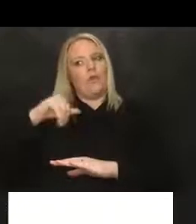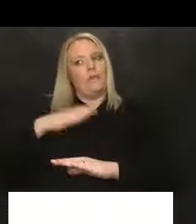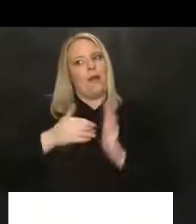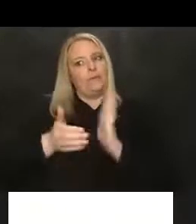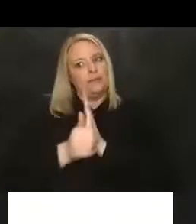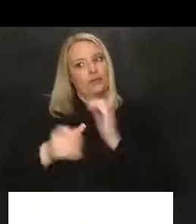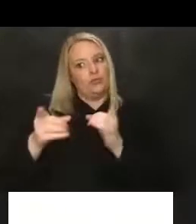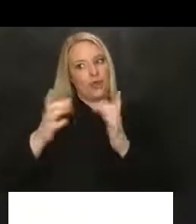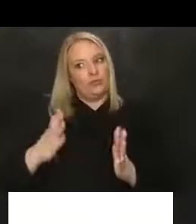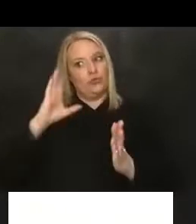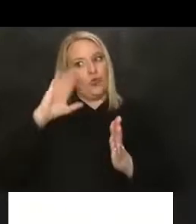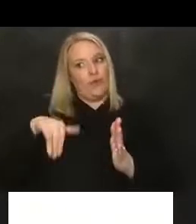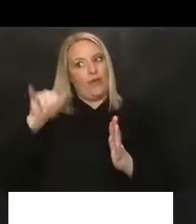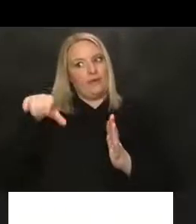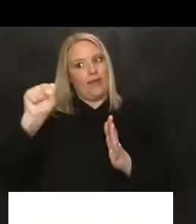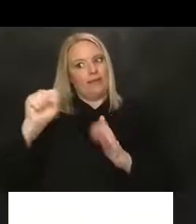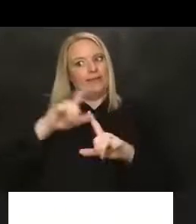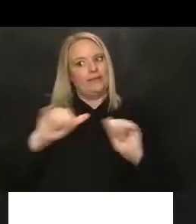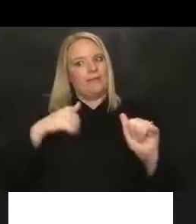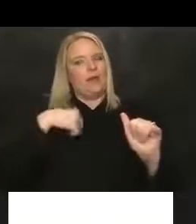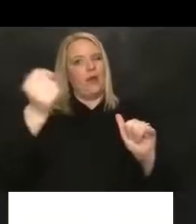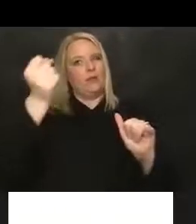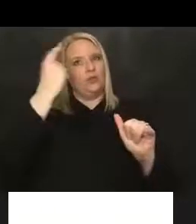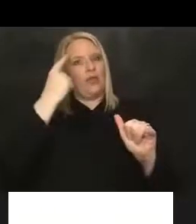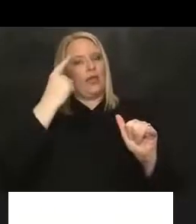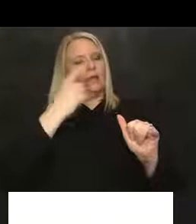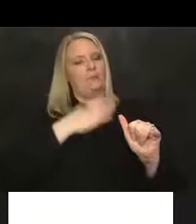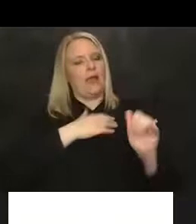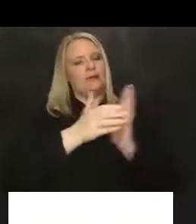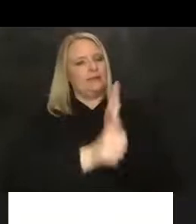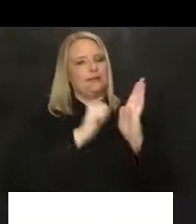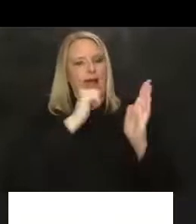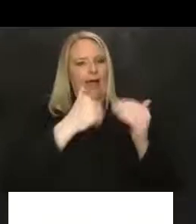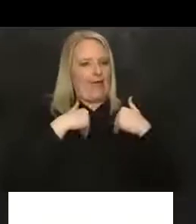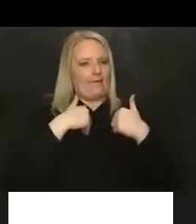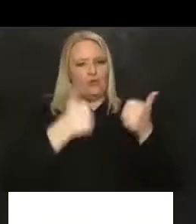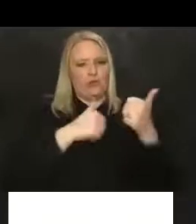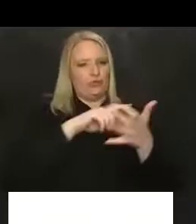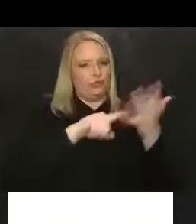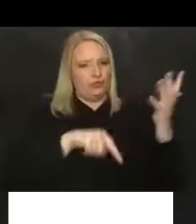but I also started to understand what I did not do well, and my shortcomings as an